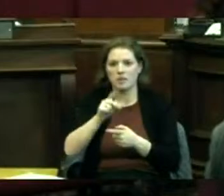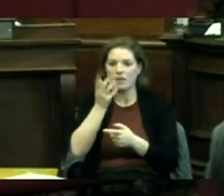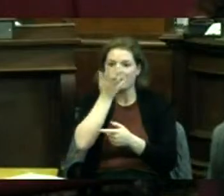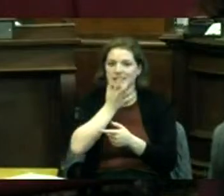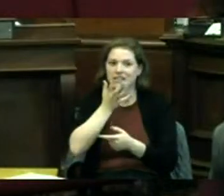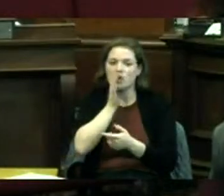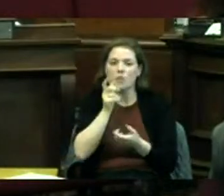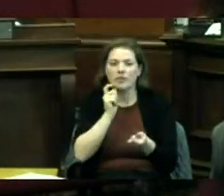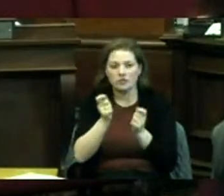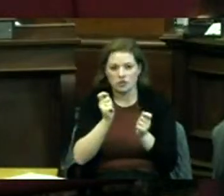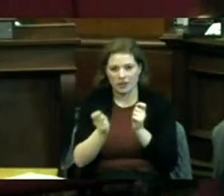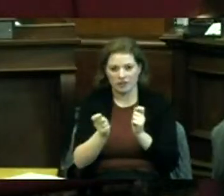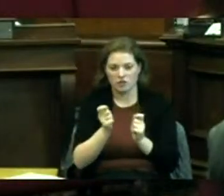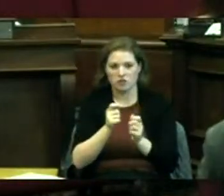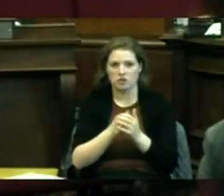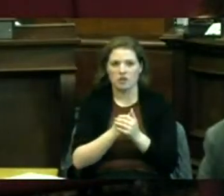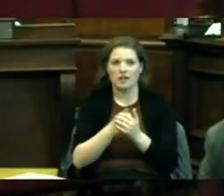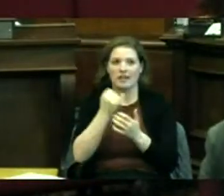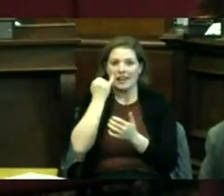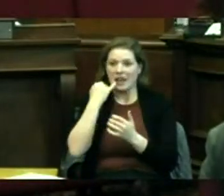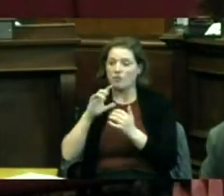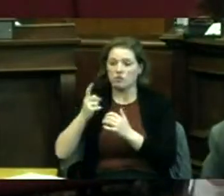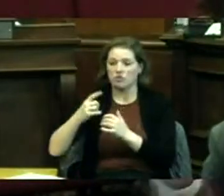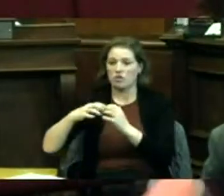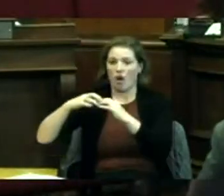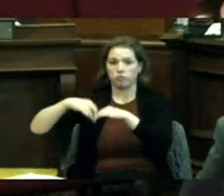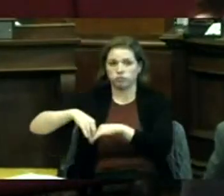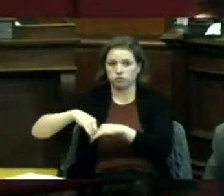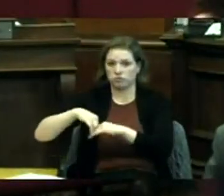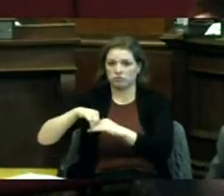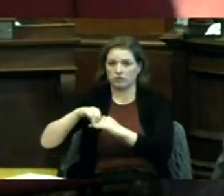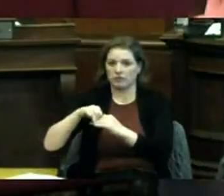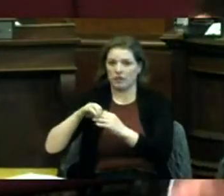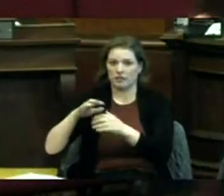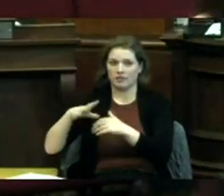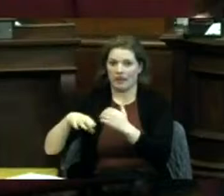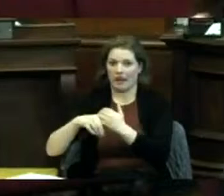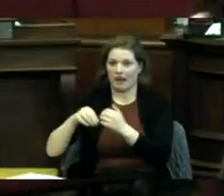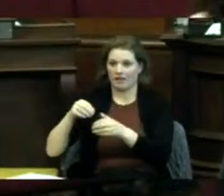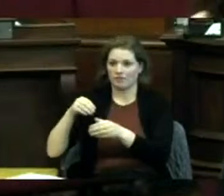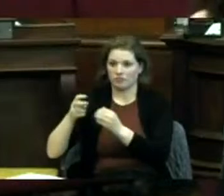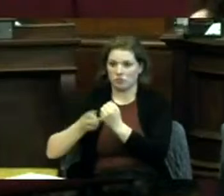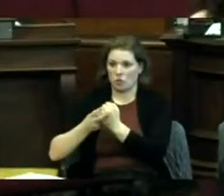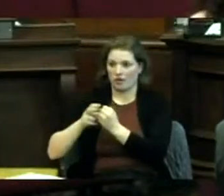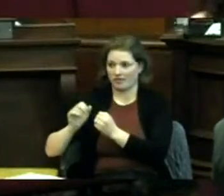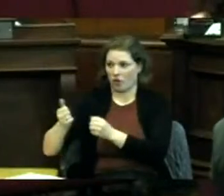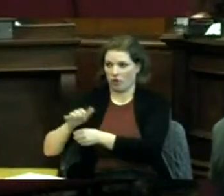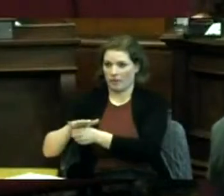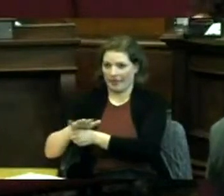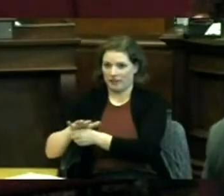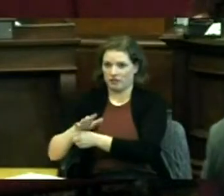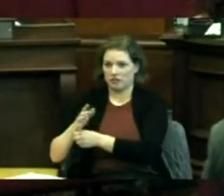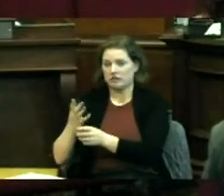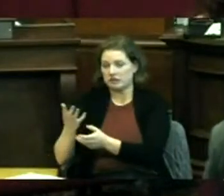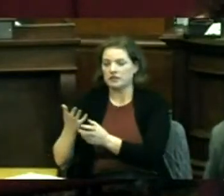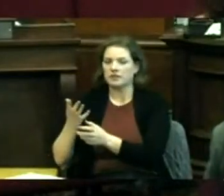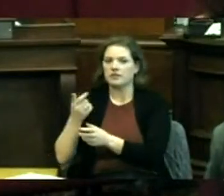whatever option we end up picking, it represents, it will represent some sort of change to the park. The park's esthetic. Even if we just shut the